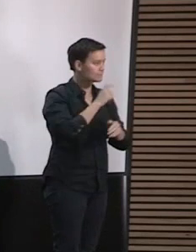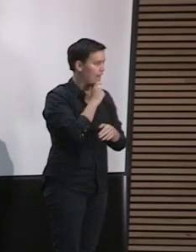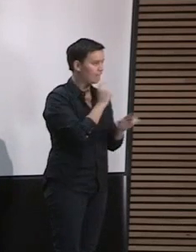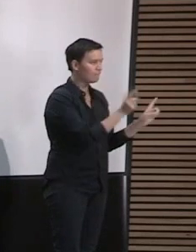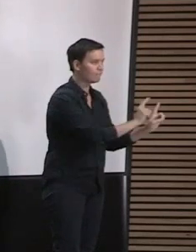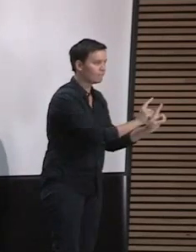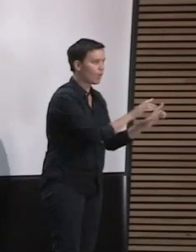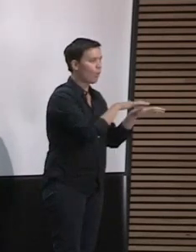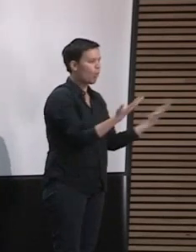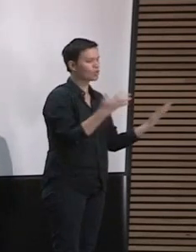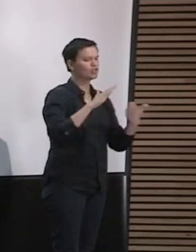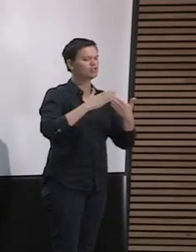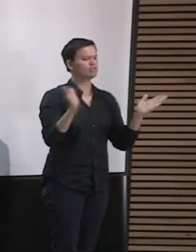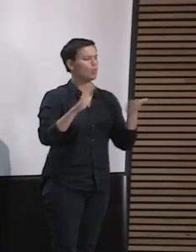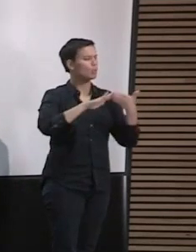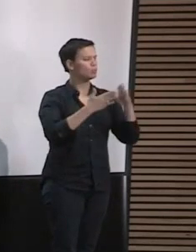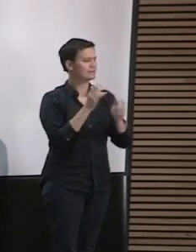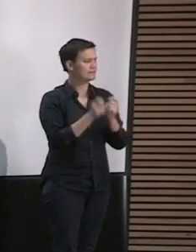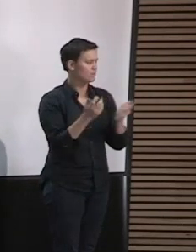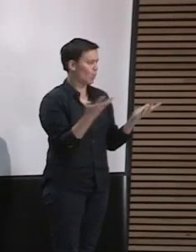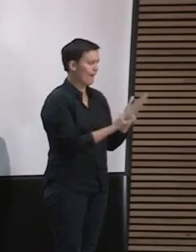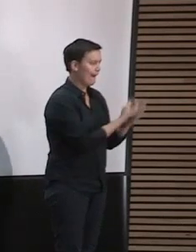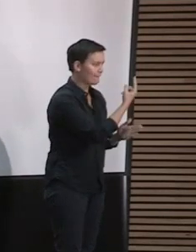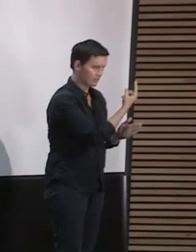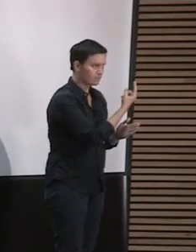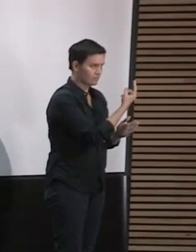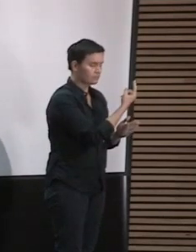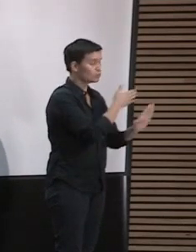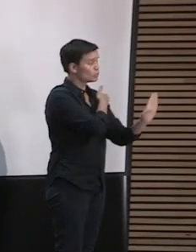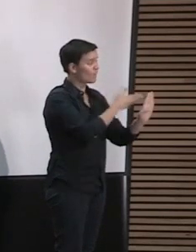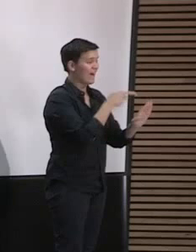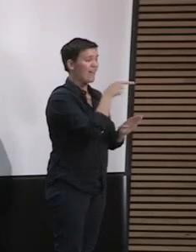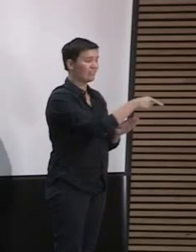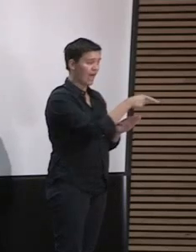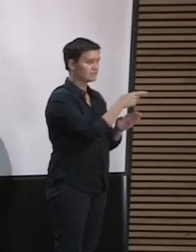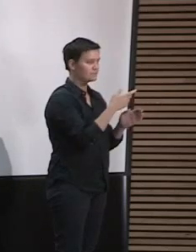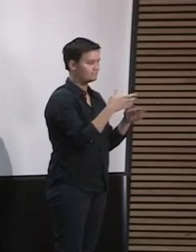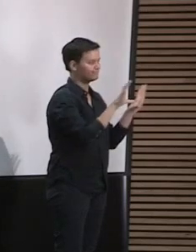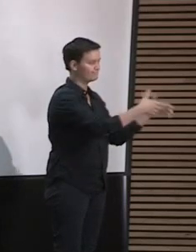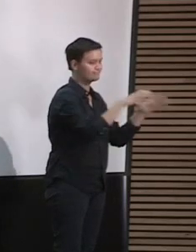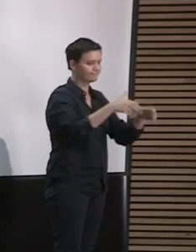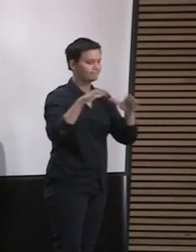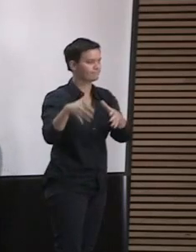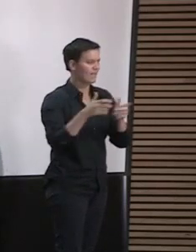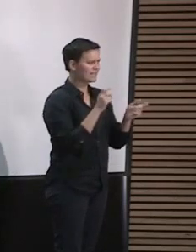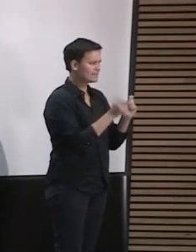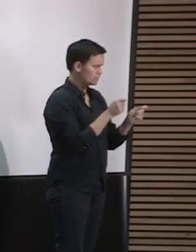were at an airport or a port. Because it is coded in the laboratory code. Previously to